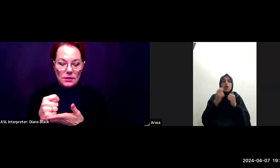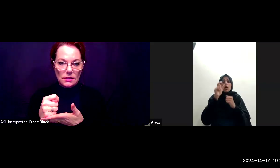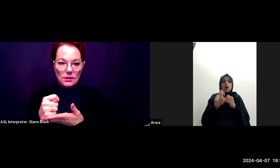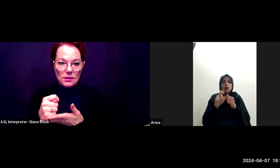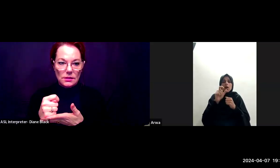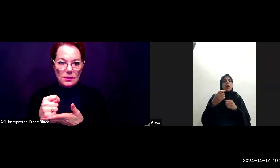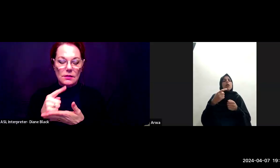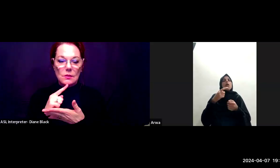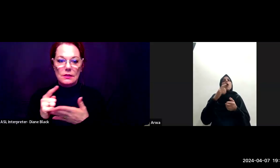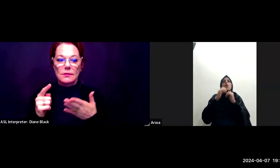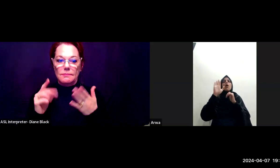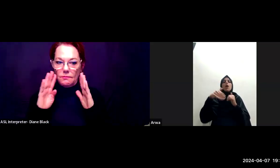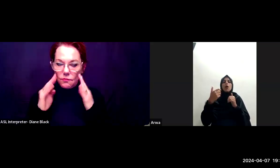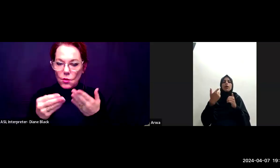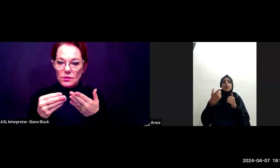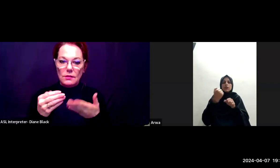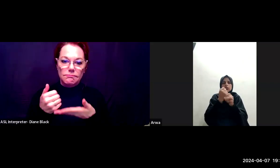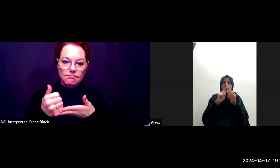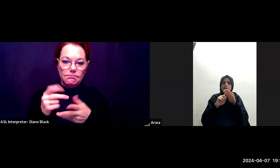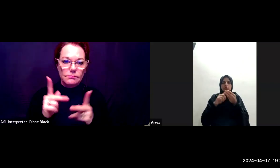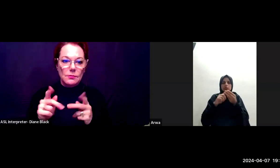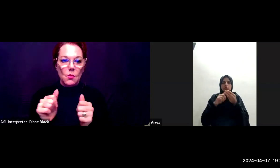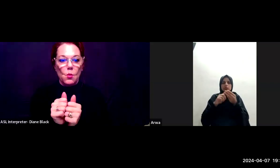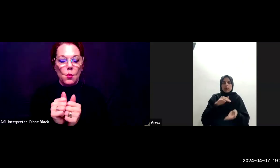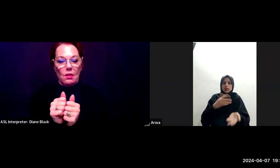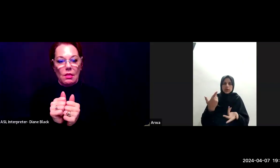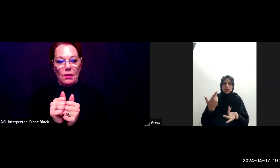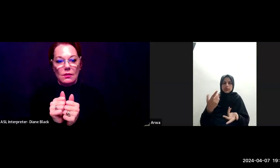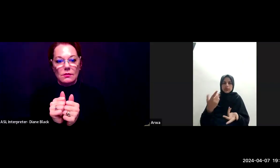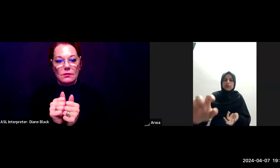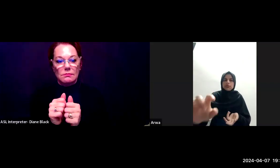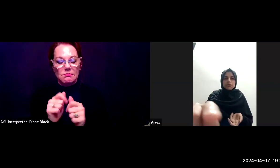conditions. I'll come to that at the end of my talk. I'll show your video to believe that okay